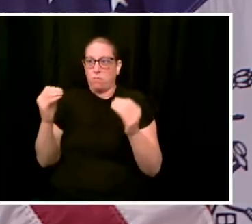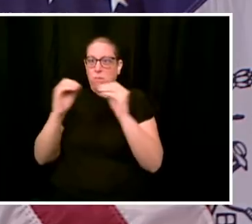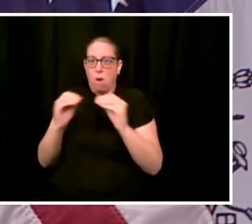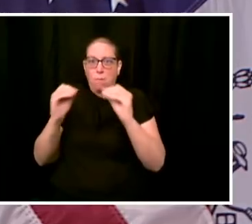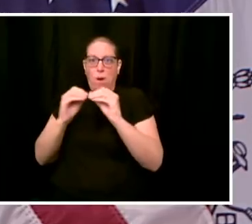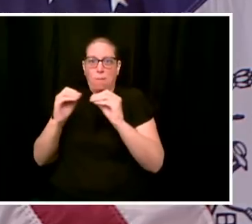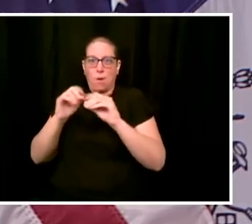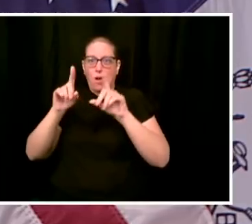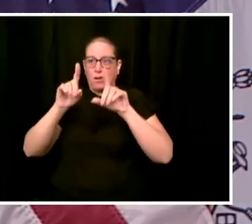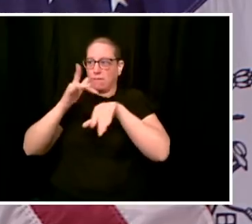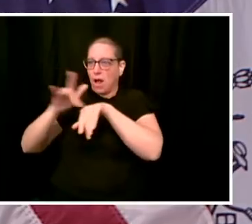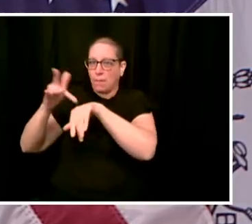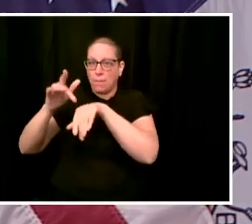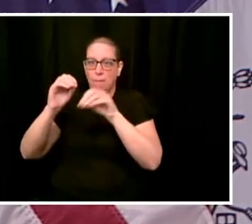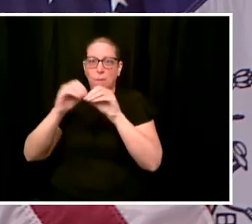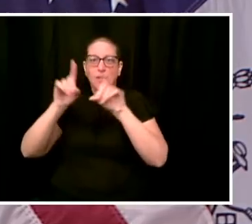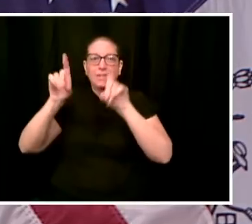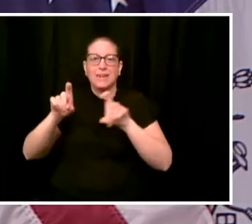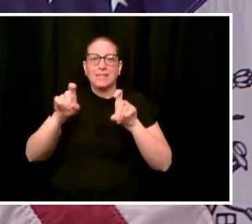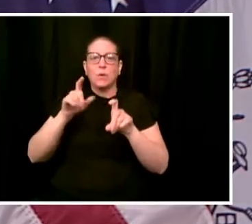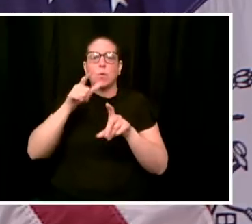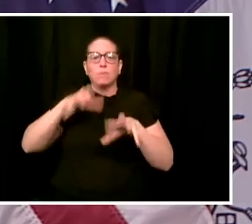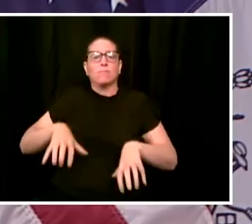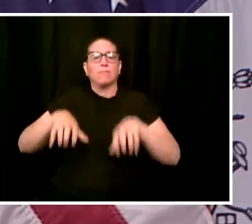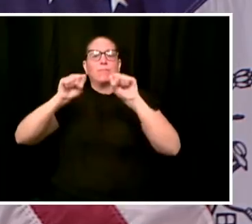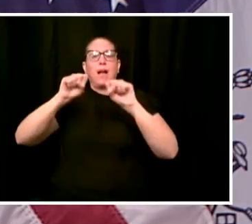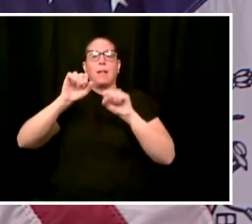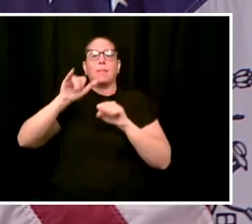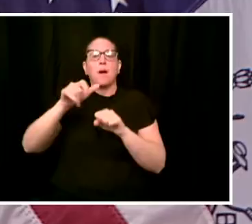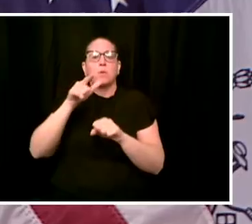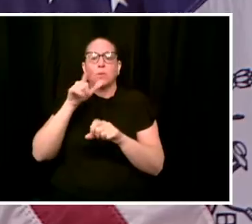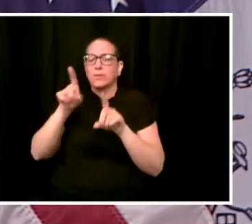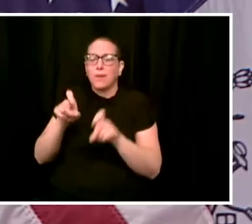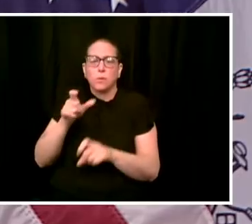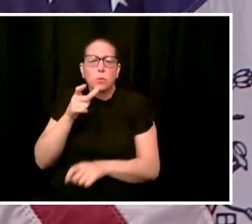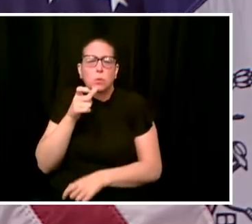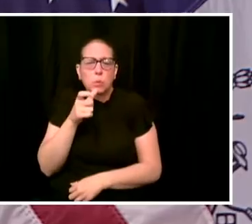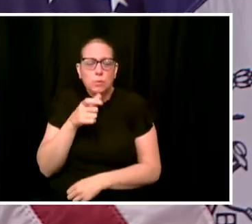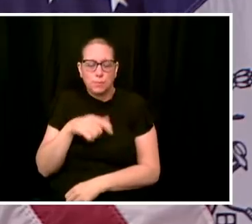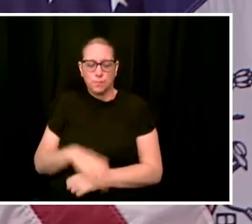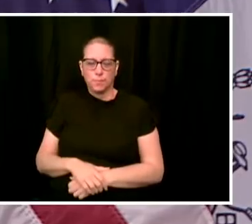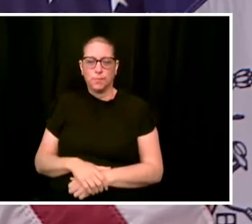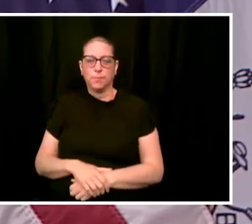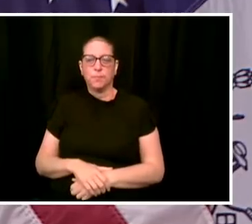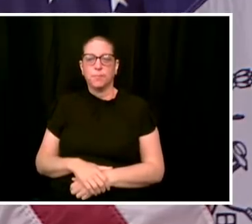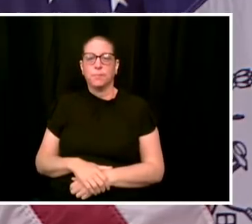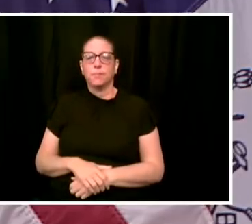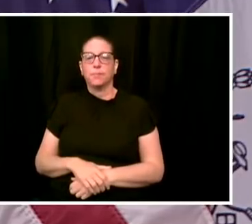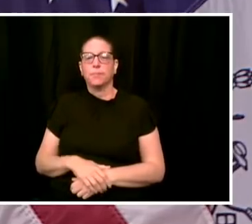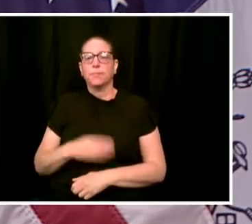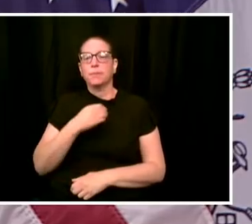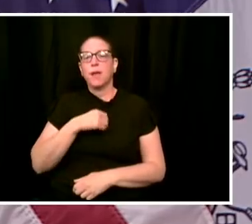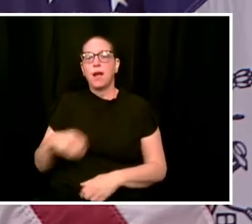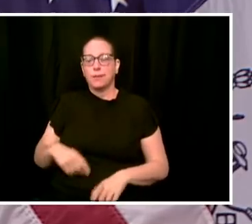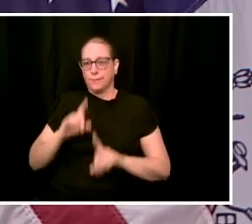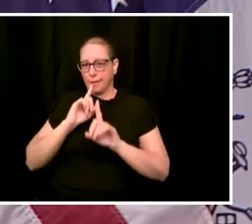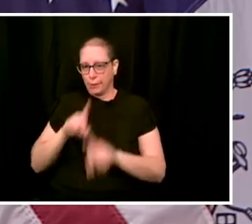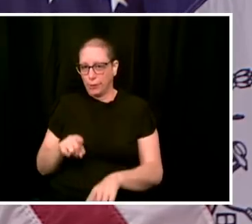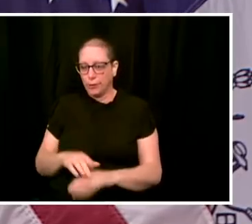BECOMES MORE L THANK YOU. I'M GOING TO START ON THE